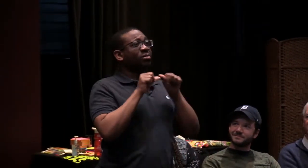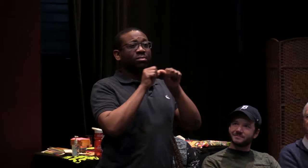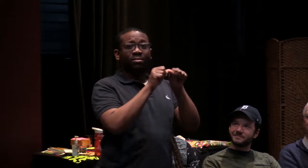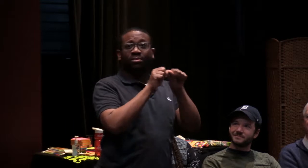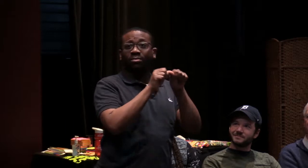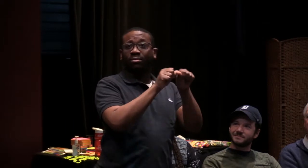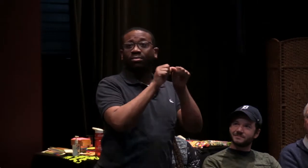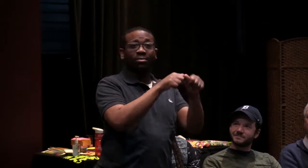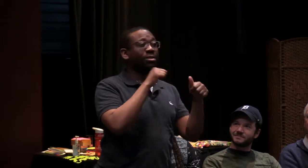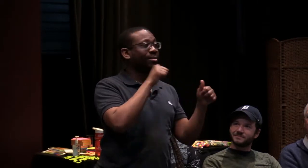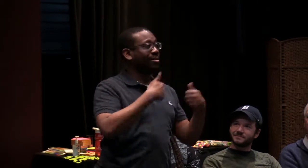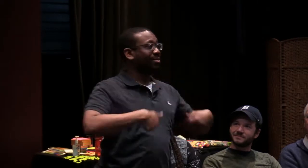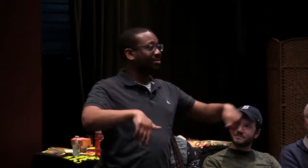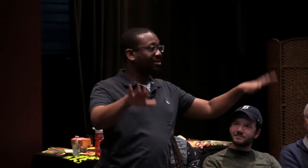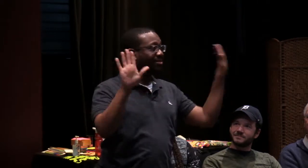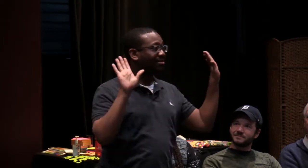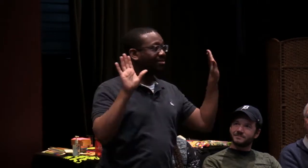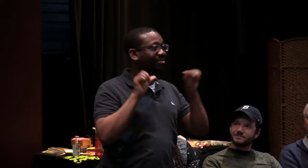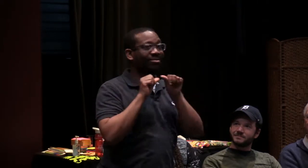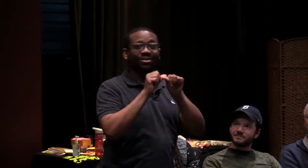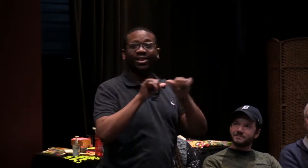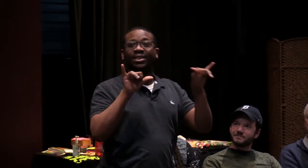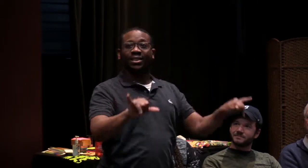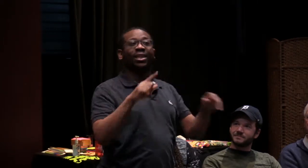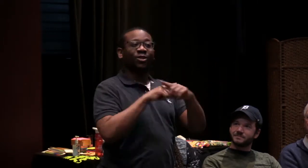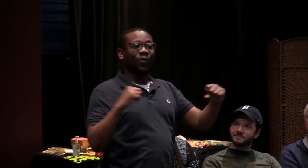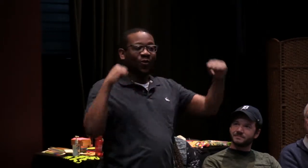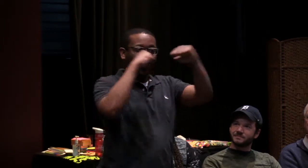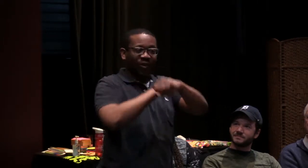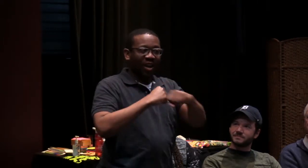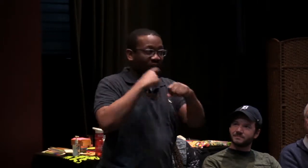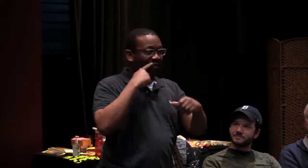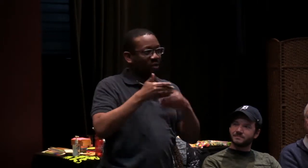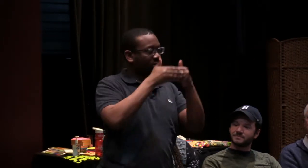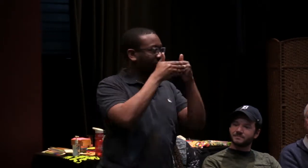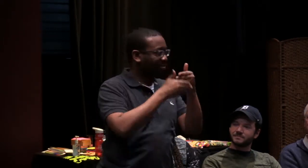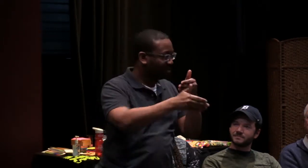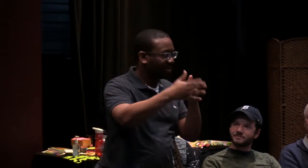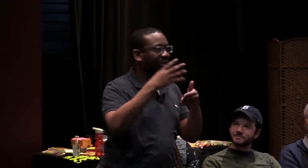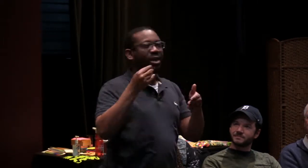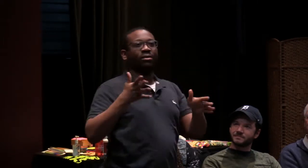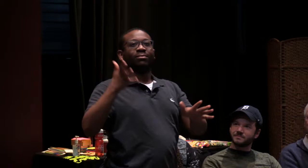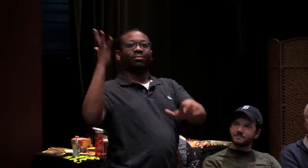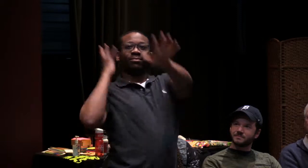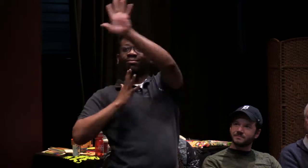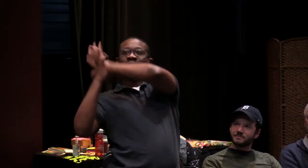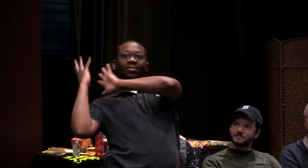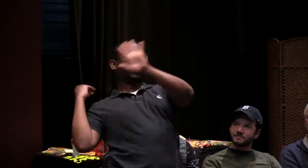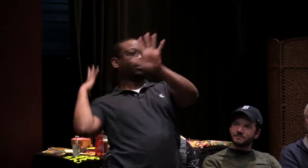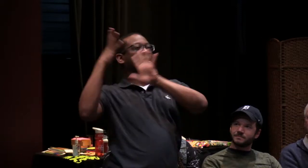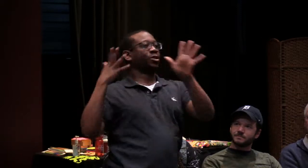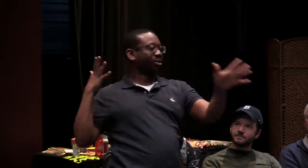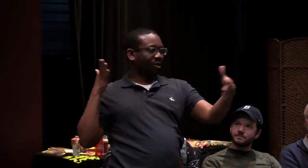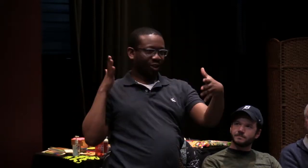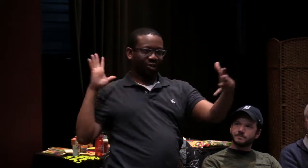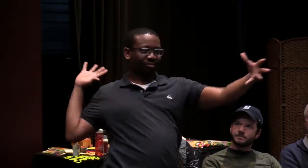My commitment is to continue never to give up, but to continue to fight from here on out,